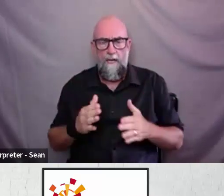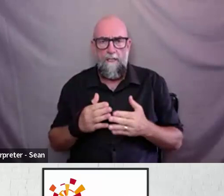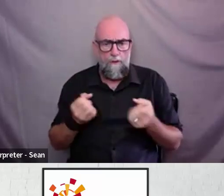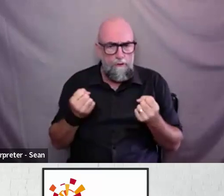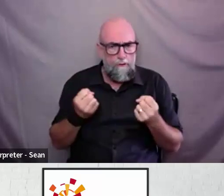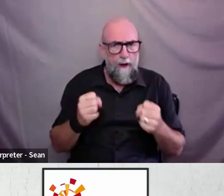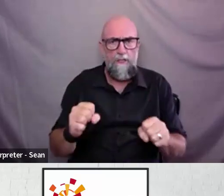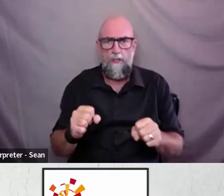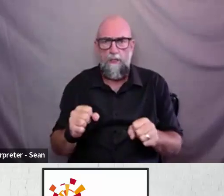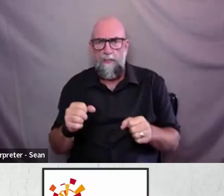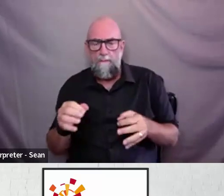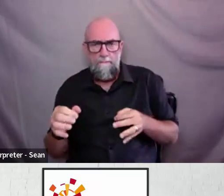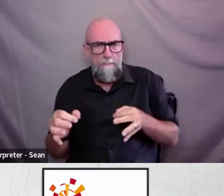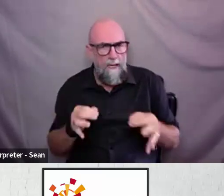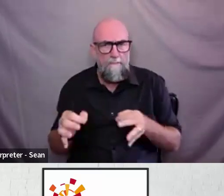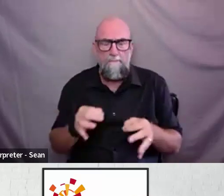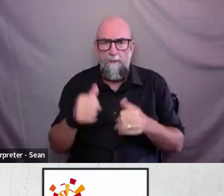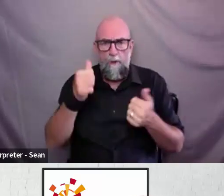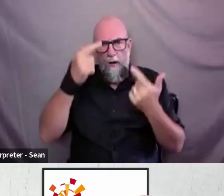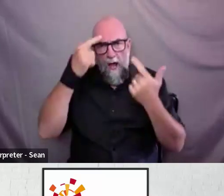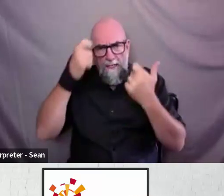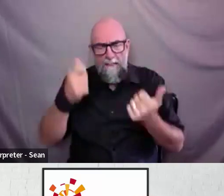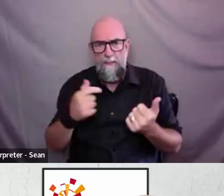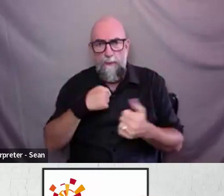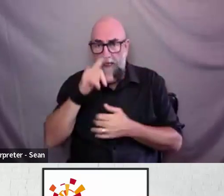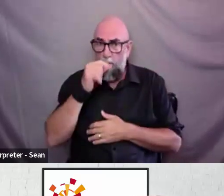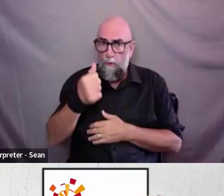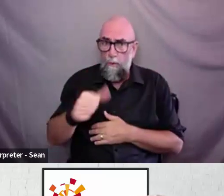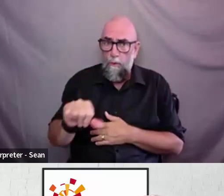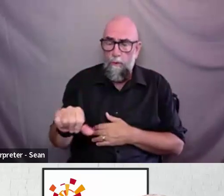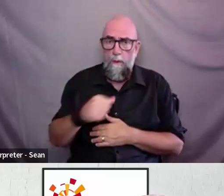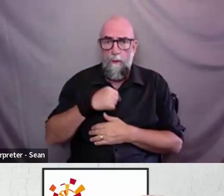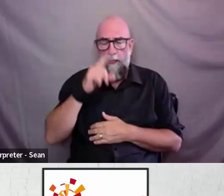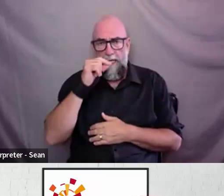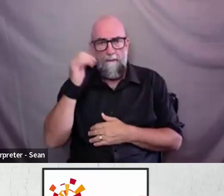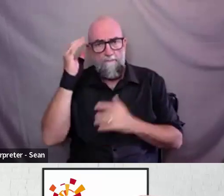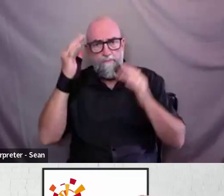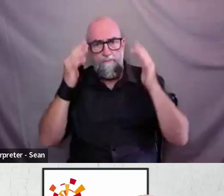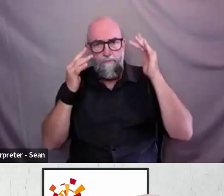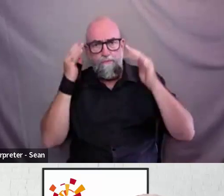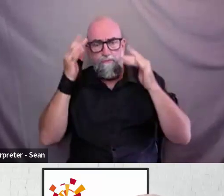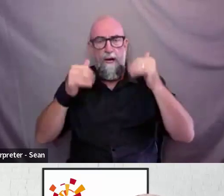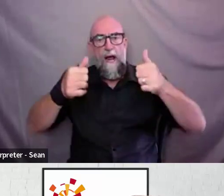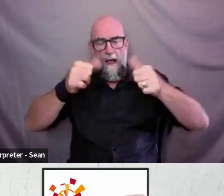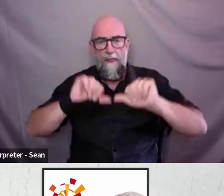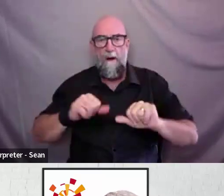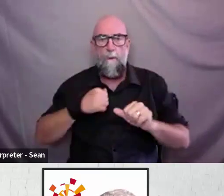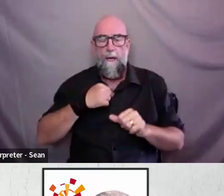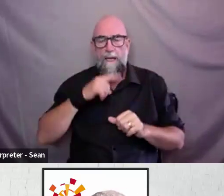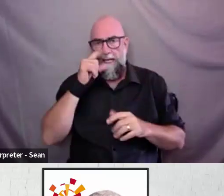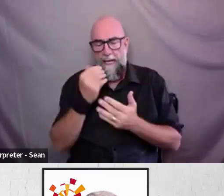and own organisations, so thank you so much for generously giving your time and your ideas to everyone who